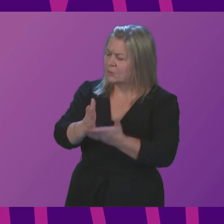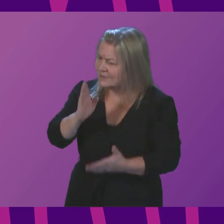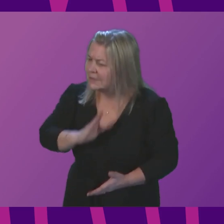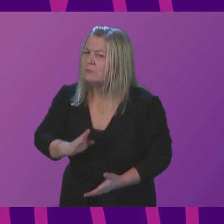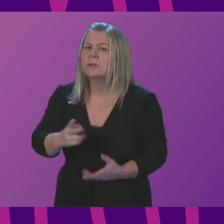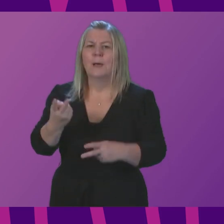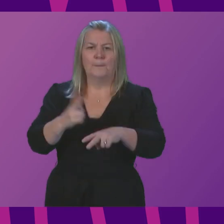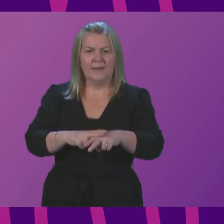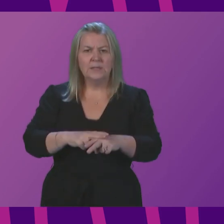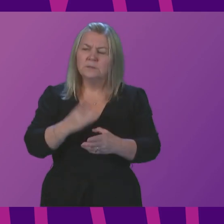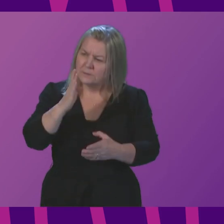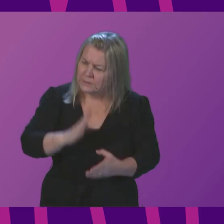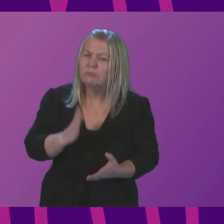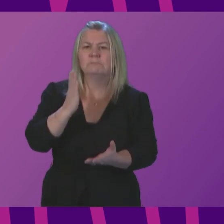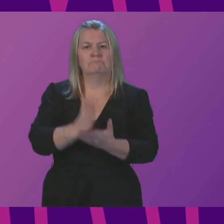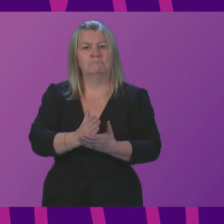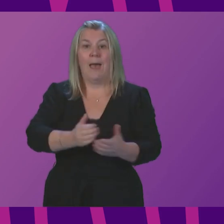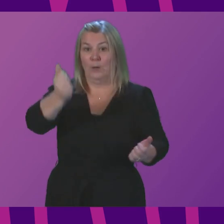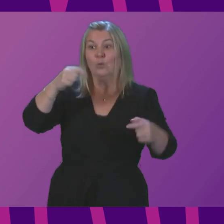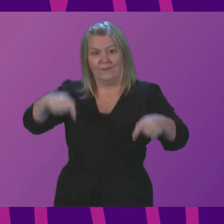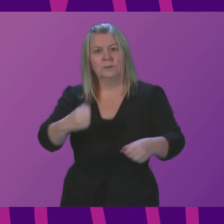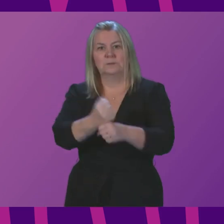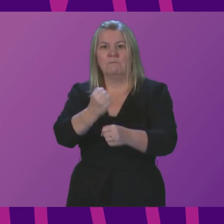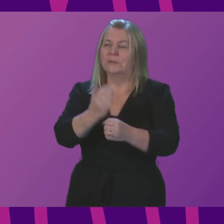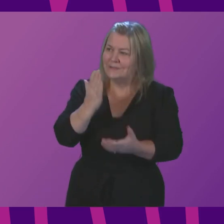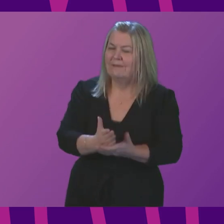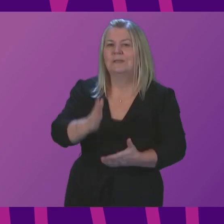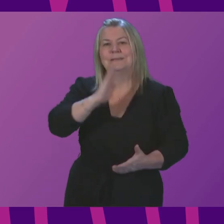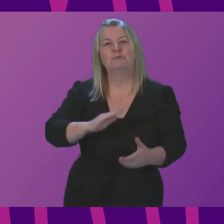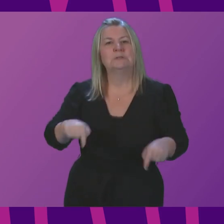take that seriously, and I know absolutely that it is something that the Government takes very seriously.